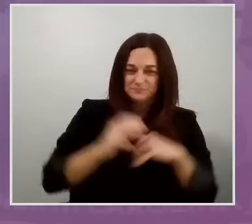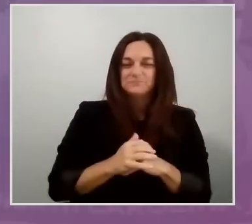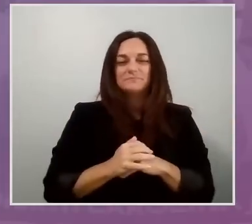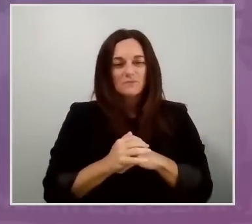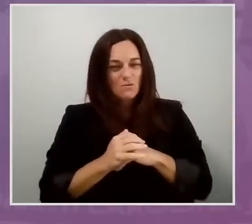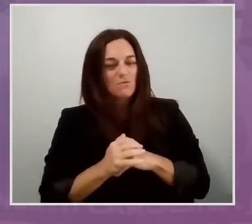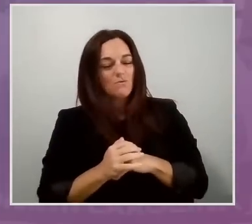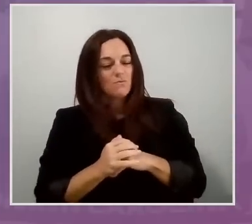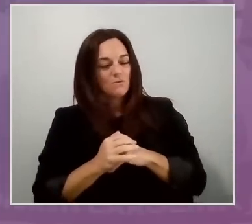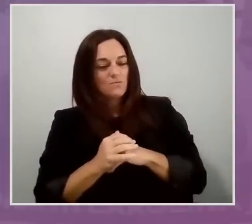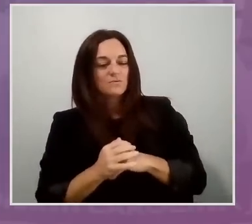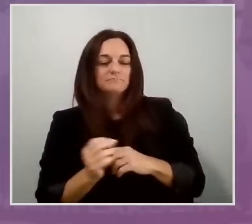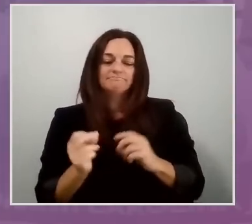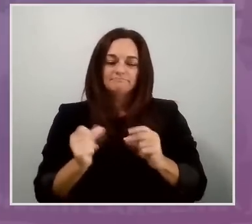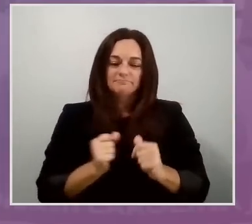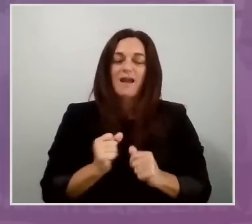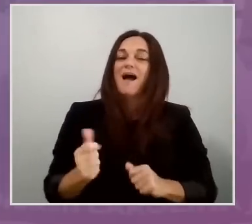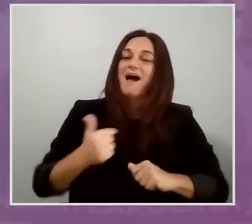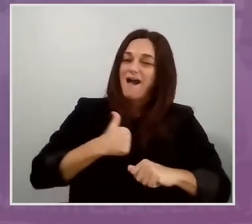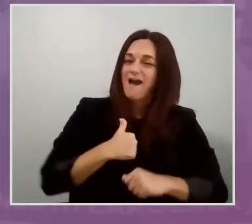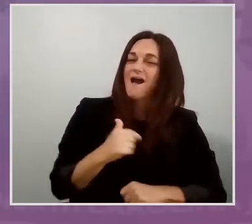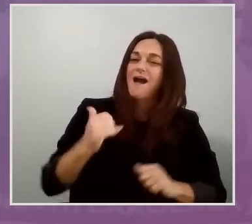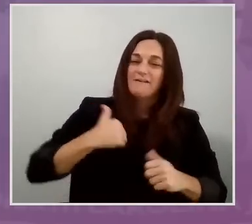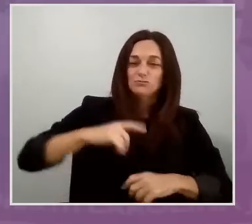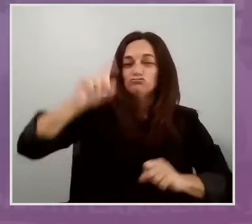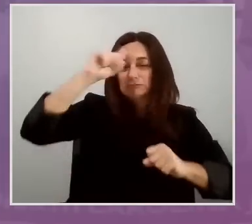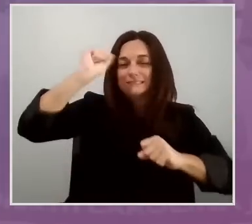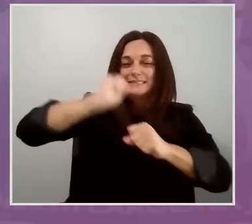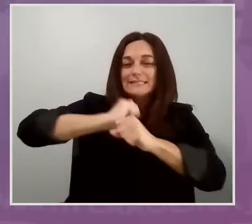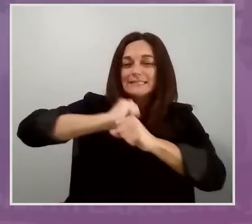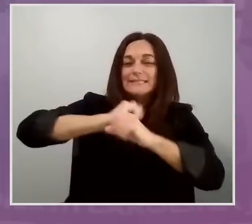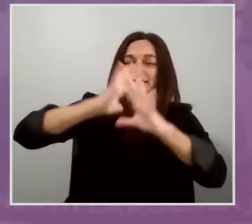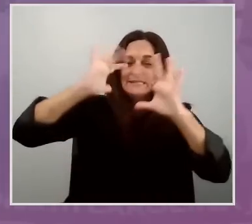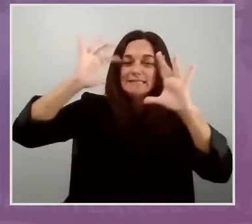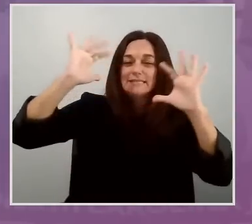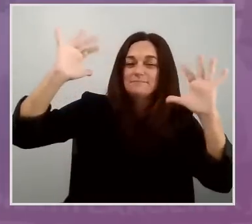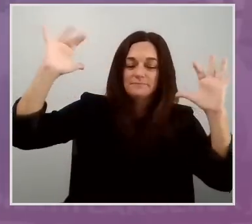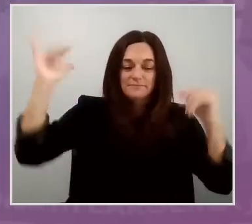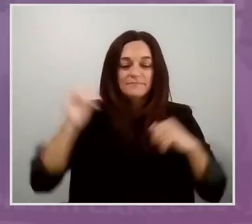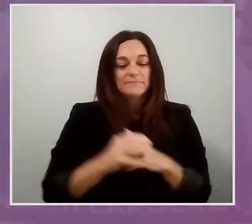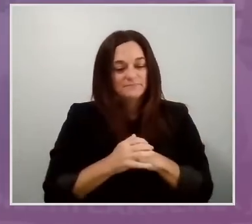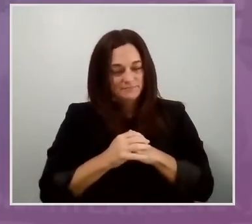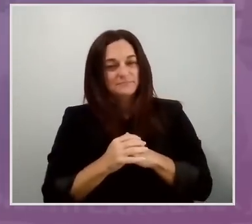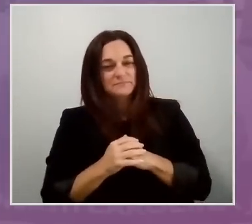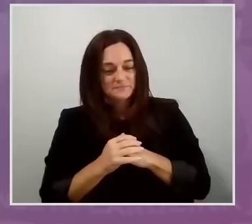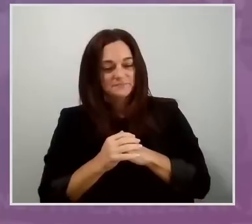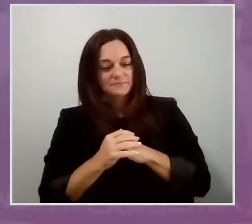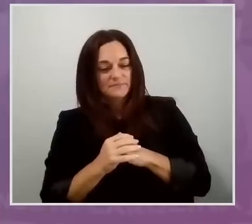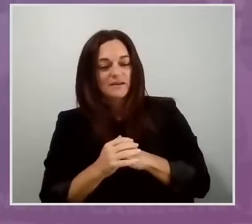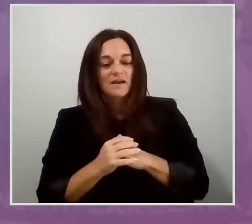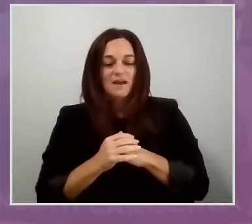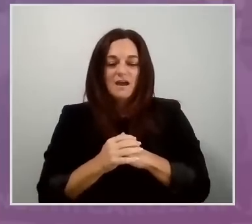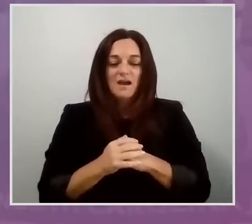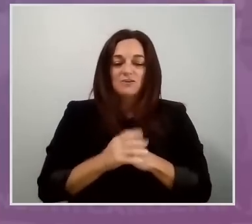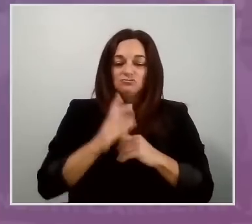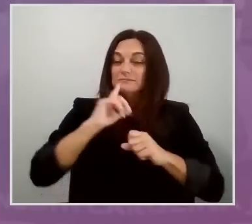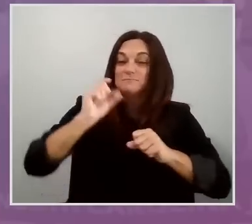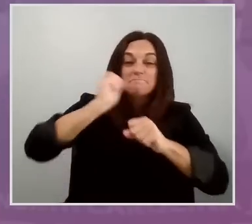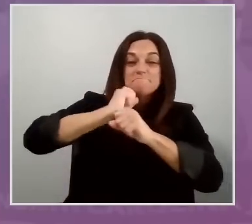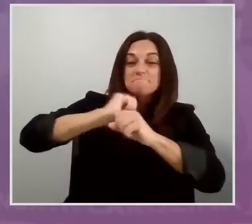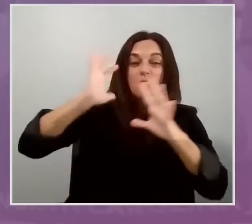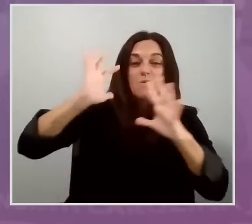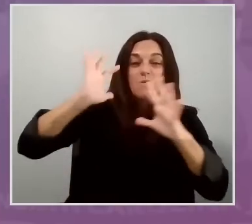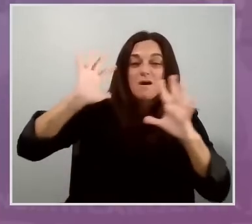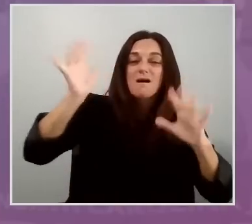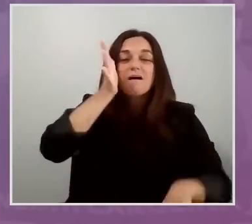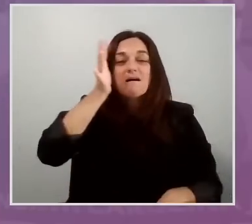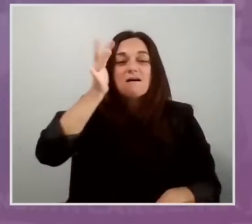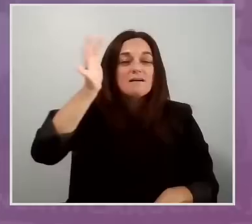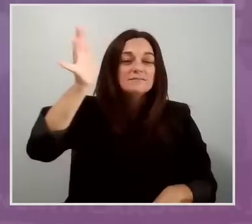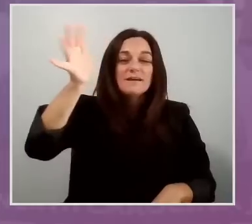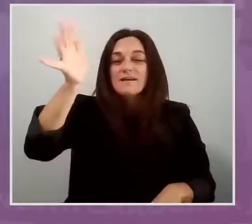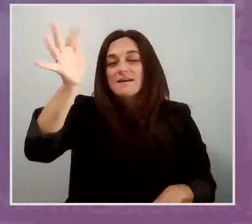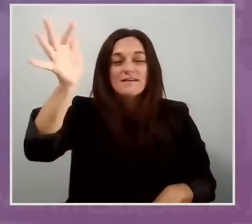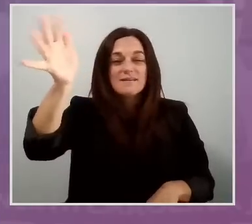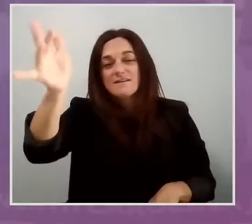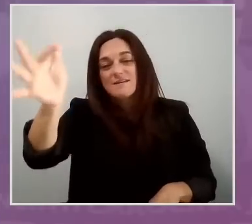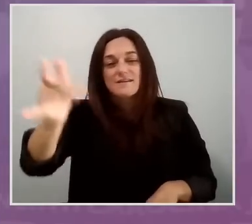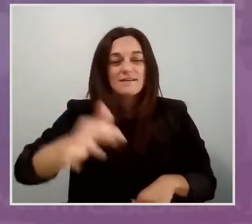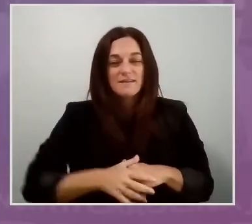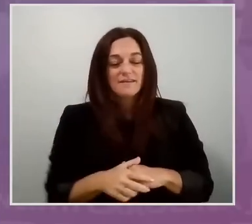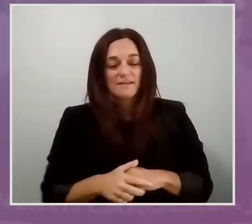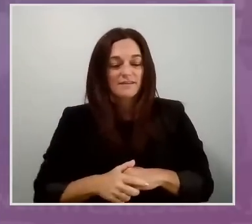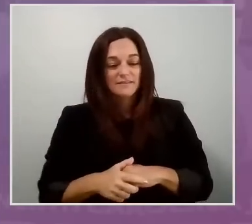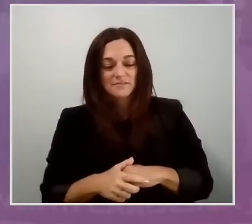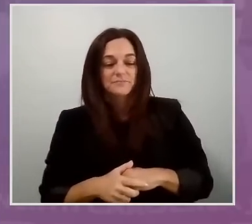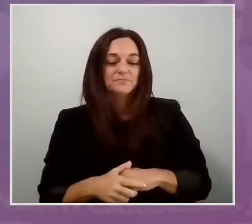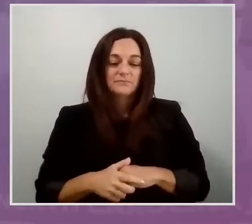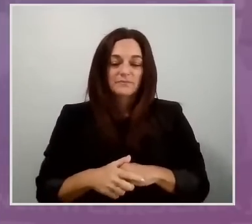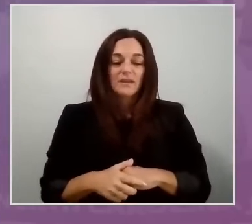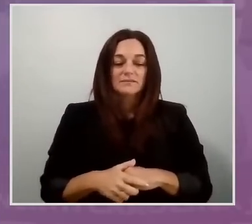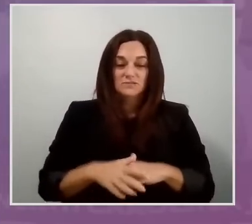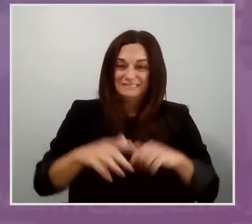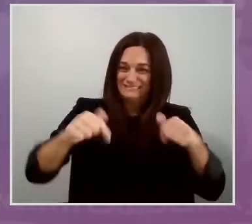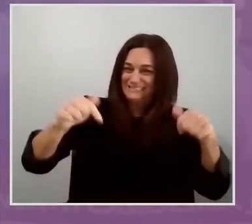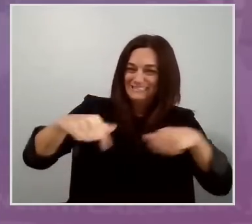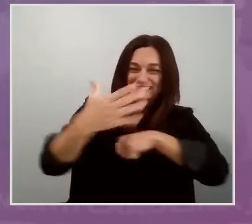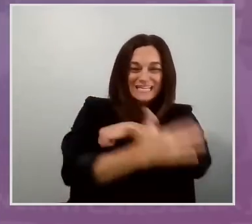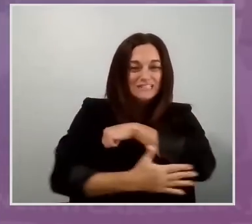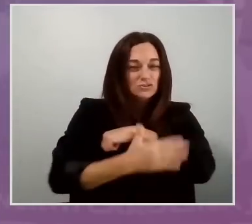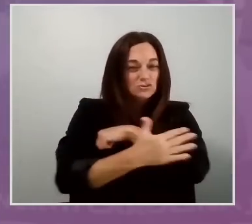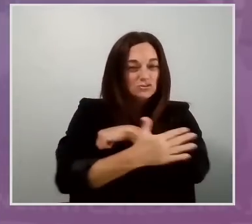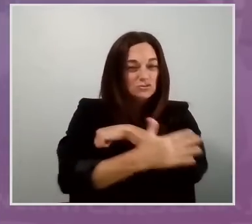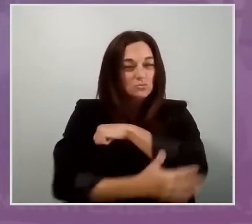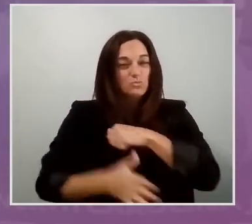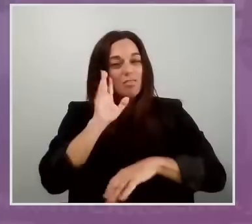'CAUSE I HAVE A DREAM